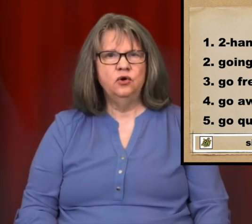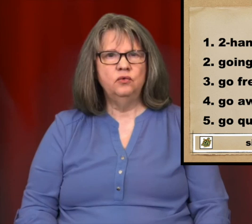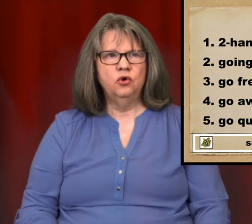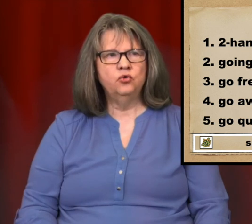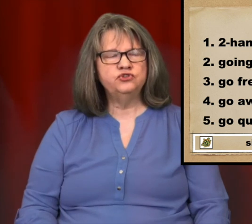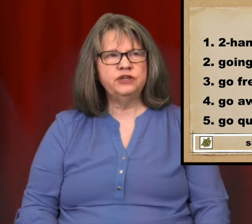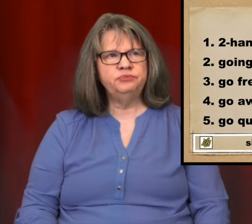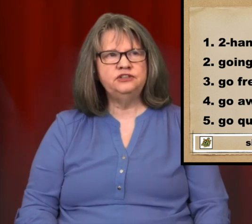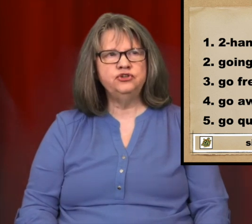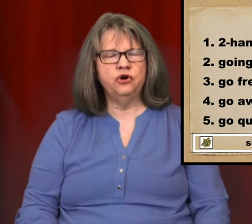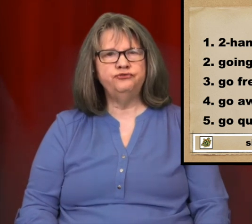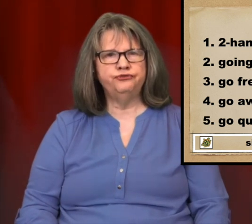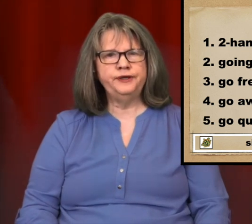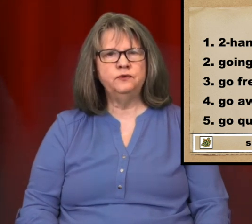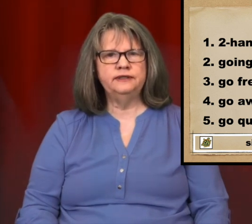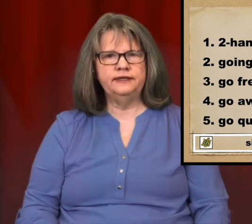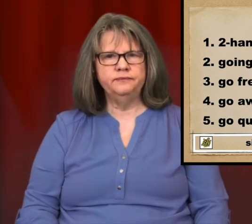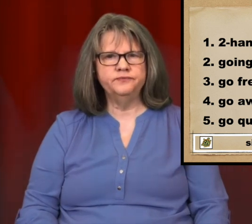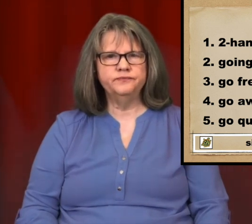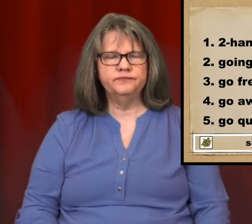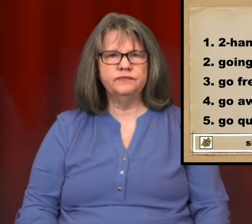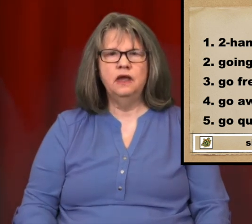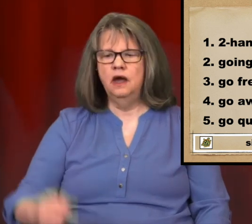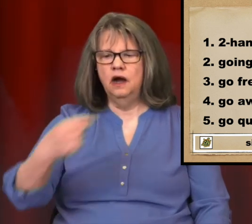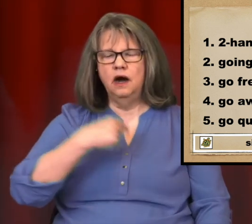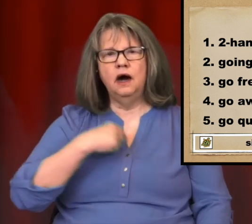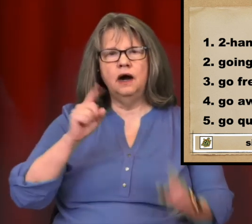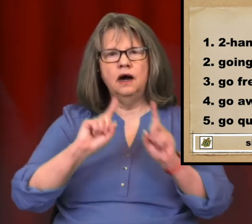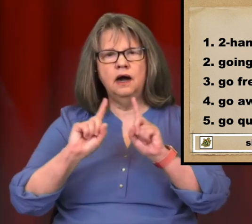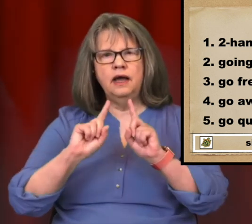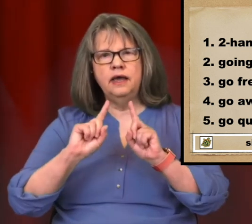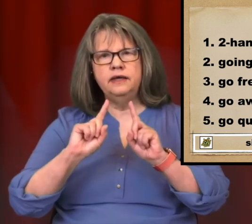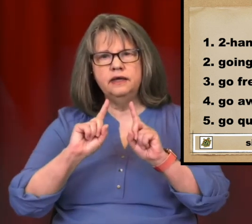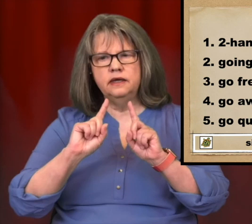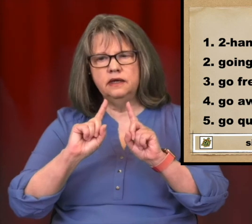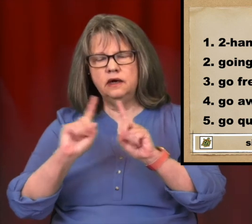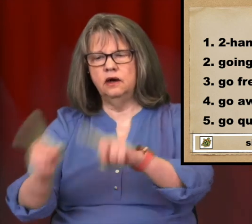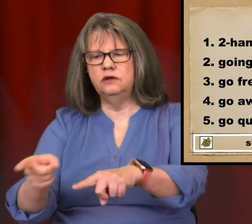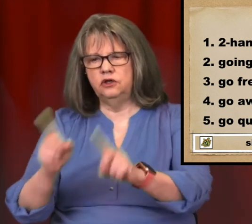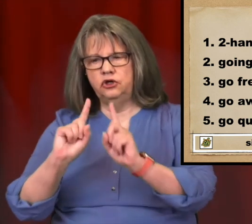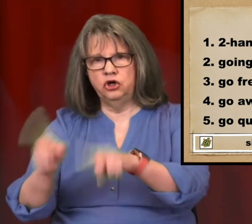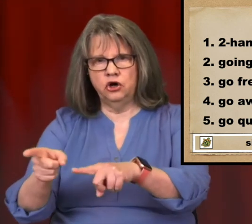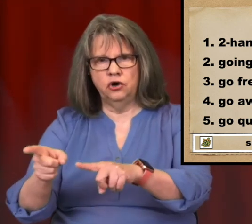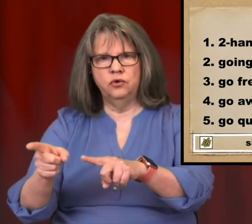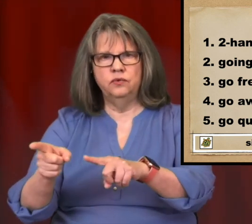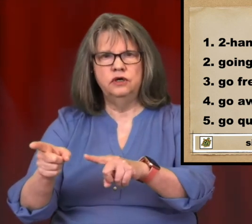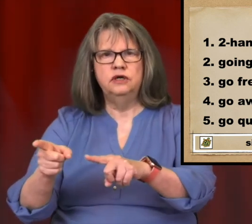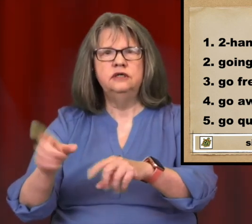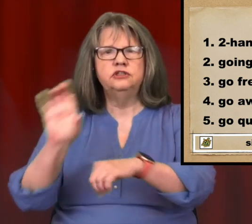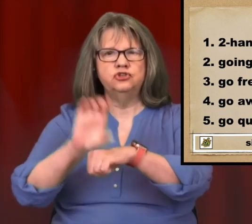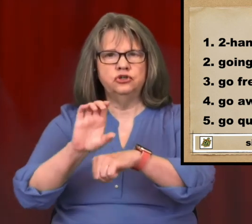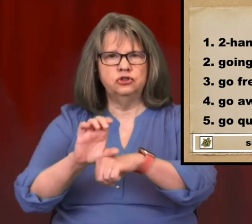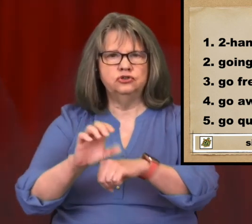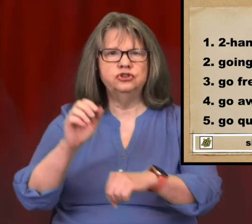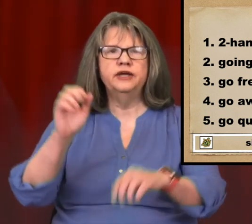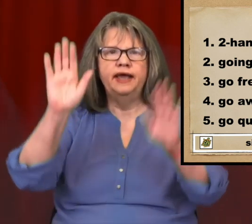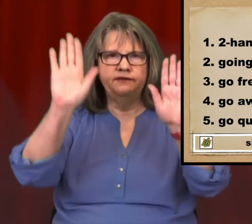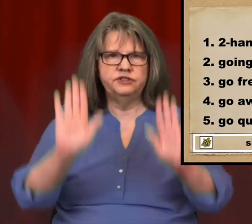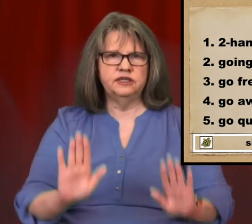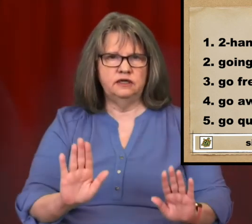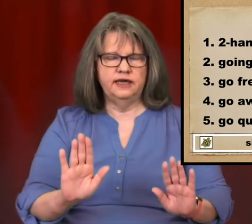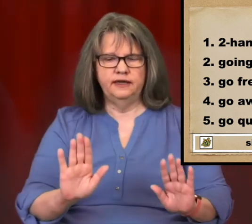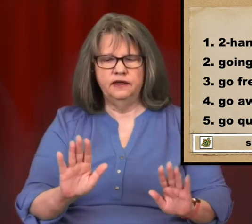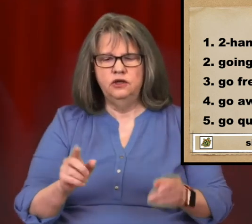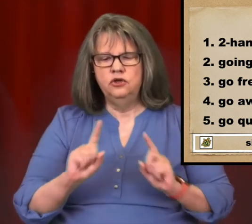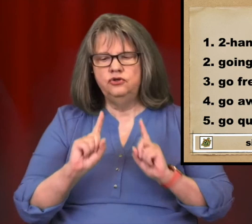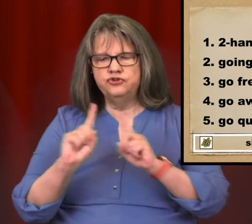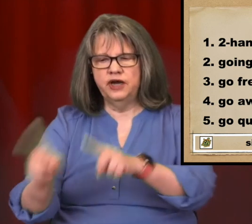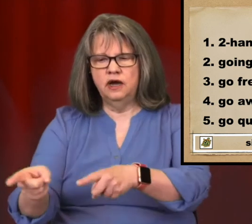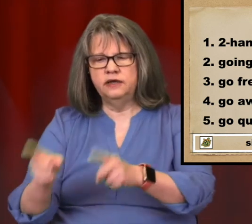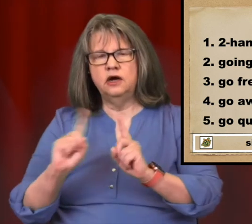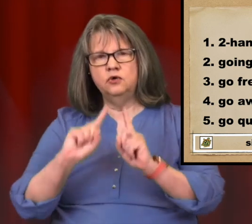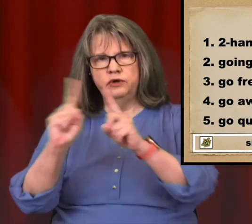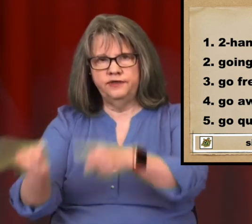someplace you go frequently. I go to church every Sunday. You sign "go" with an